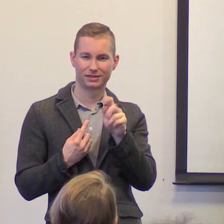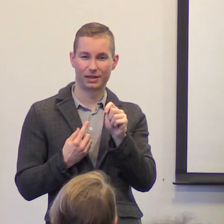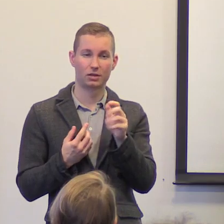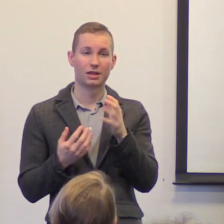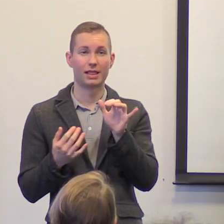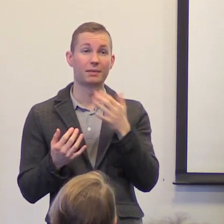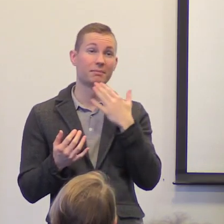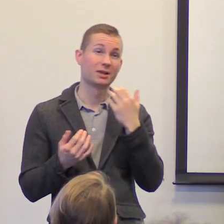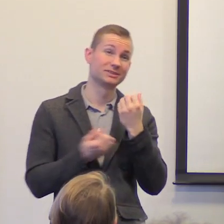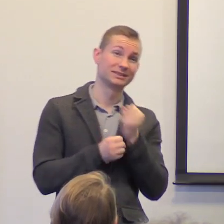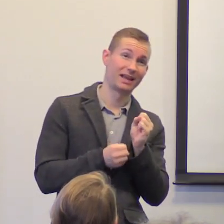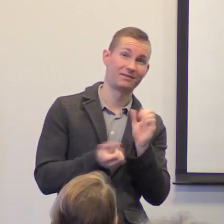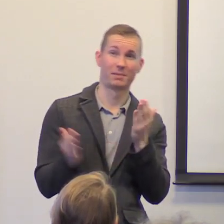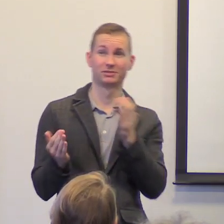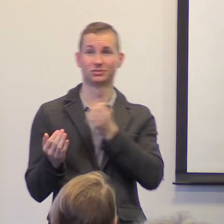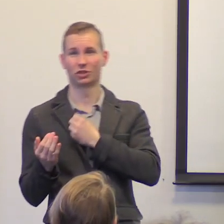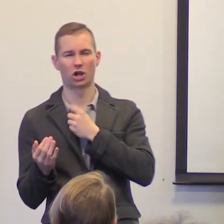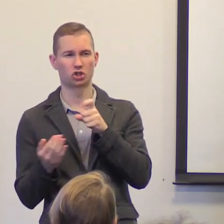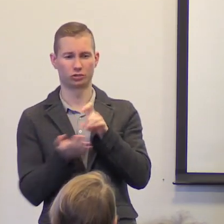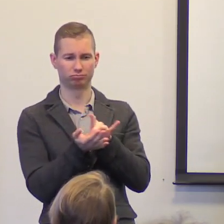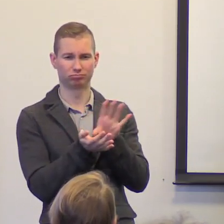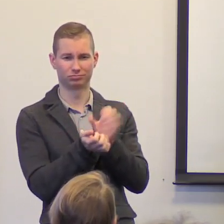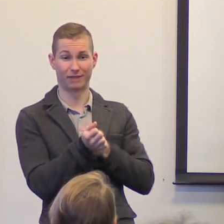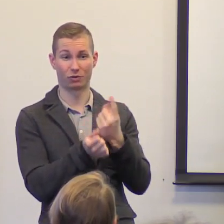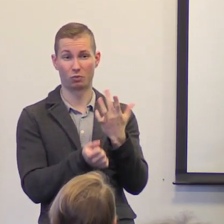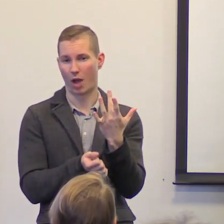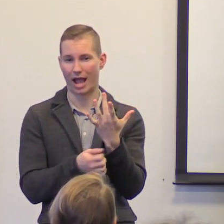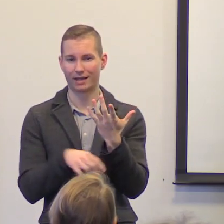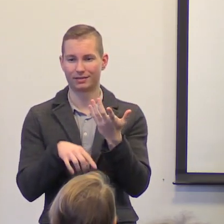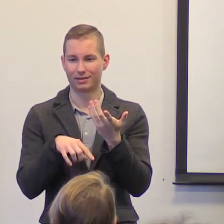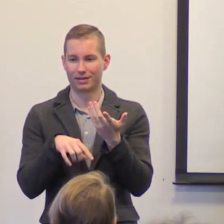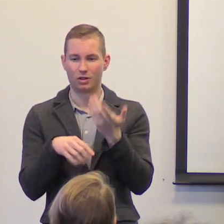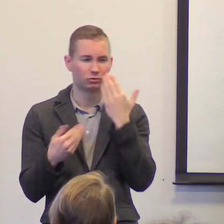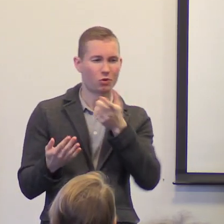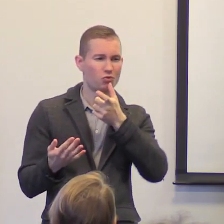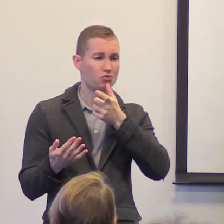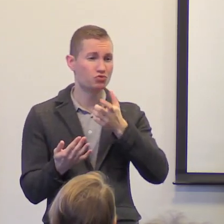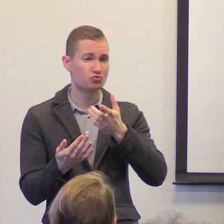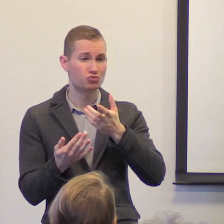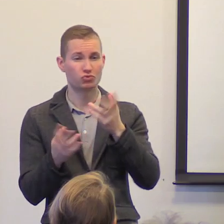Better that we exclude everybody because we can't really tell who the disloyal people might be.